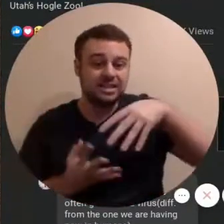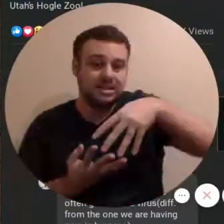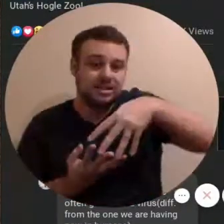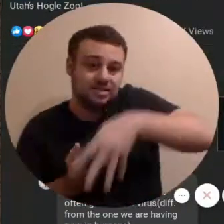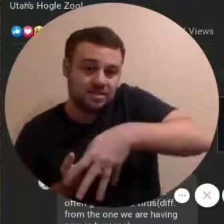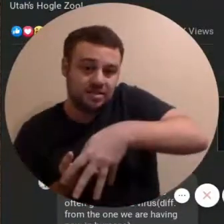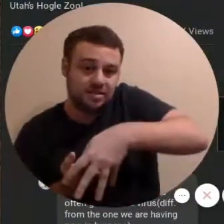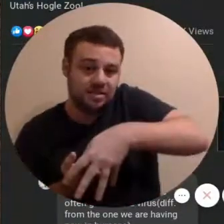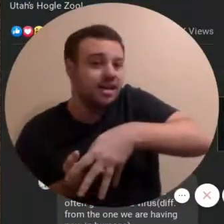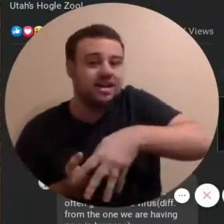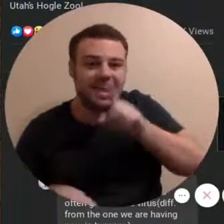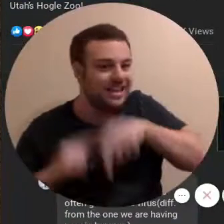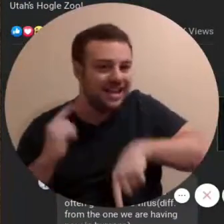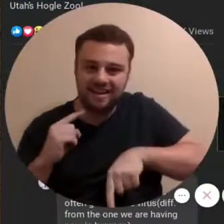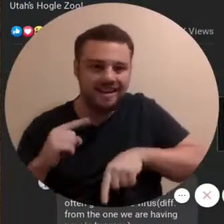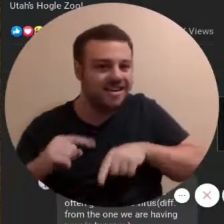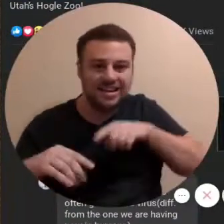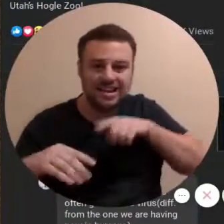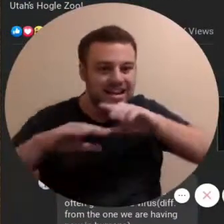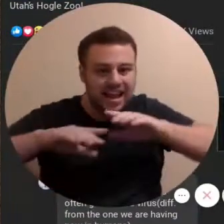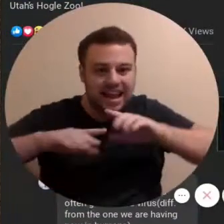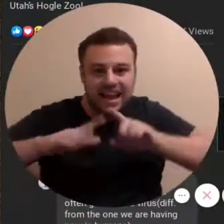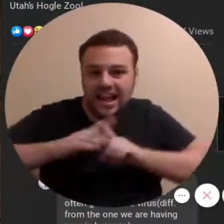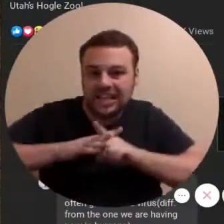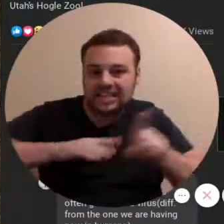deep under in there. And then, in every corner of their exhibit, we have something that's called